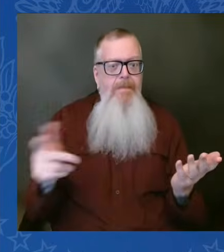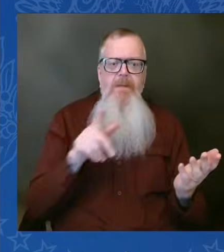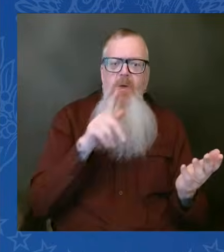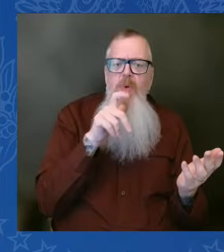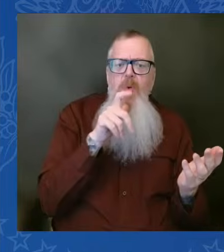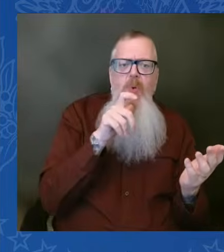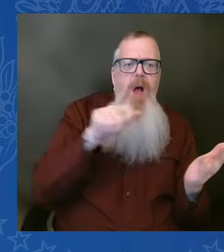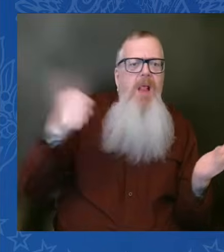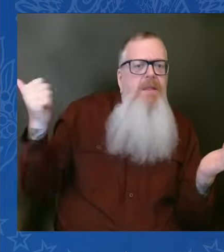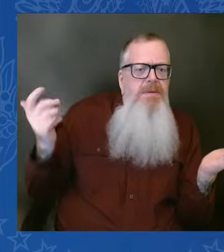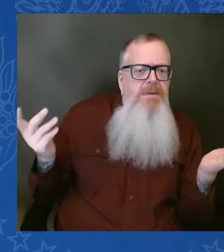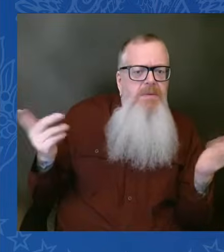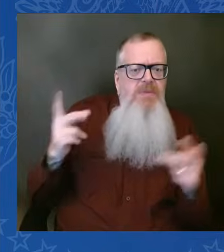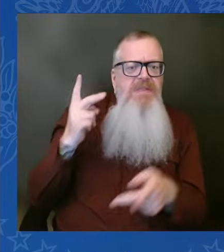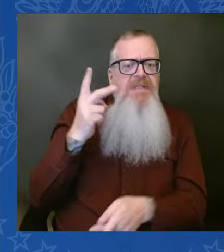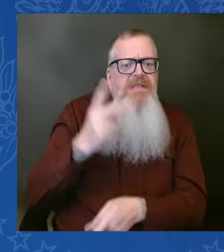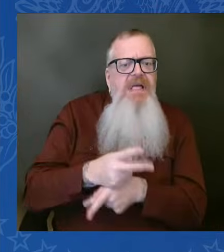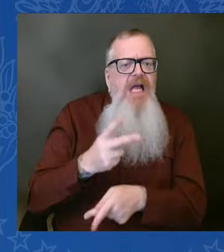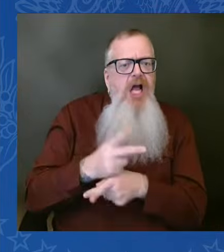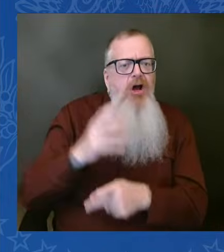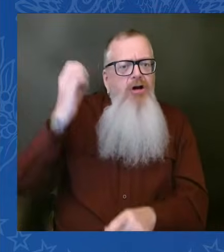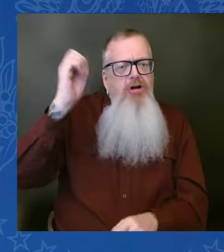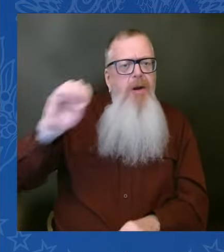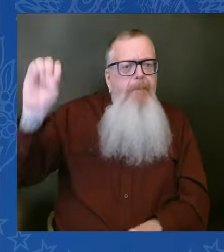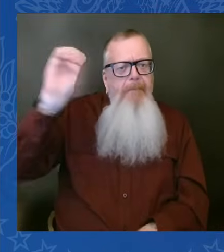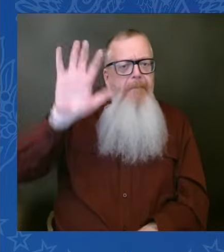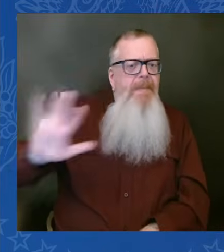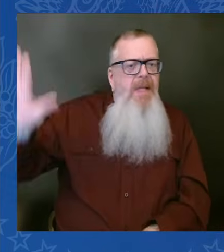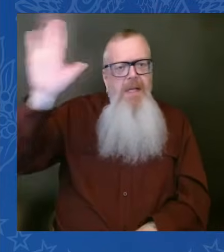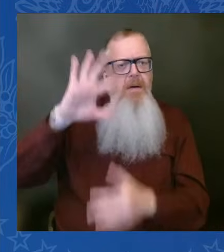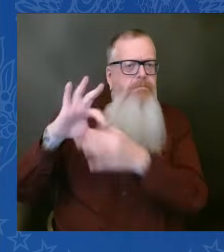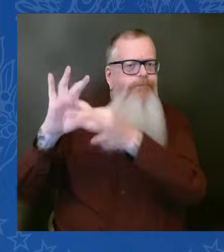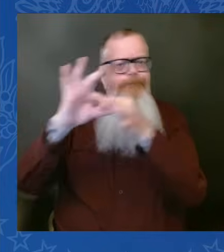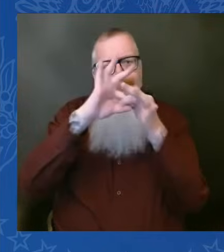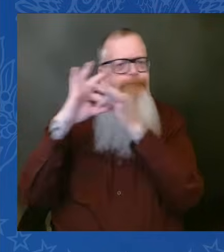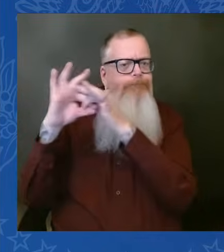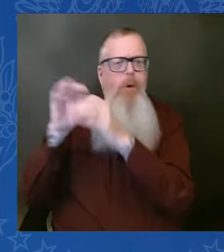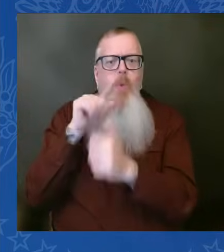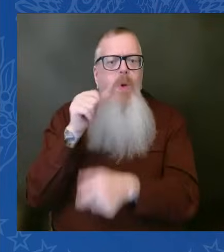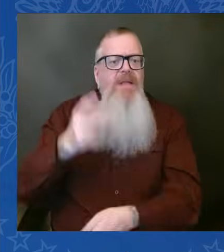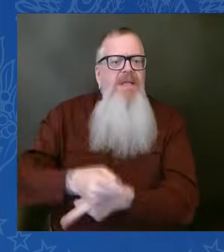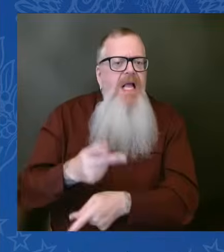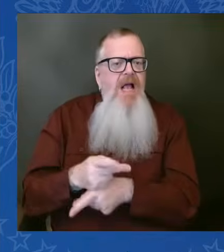Who tries to pull the Middle East together? How do we the Indian Ocean? What do we do in Africa?